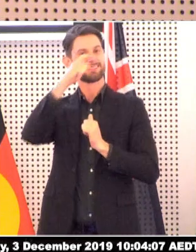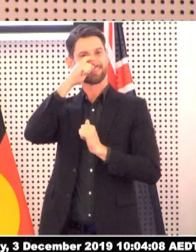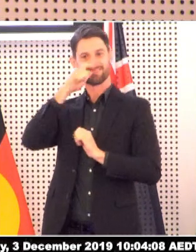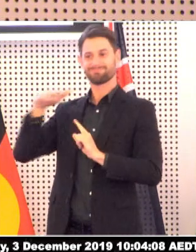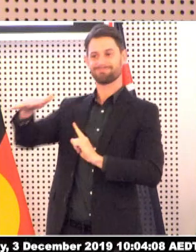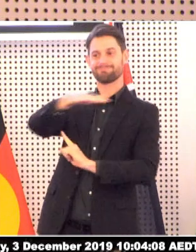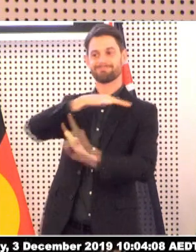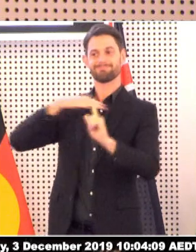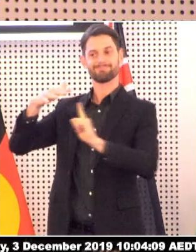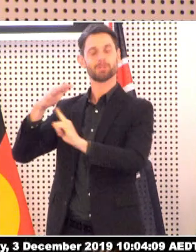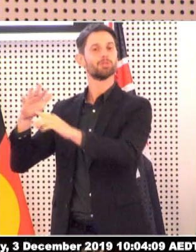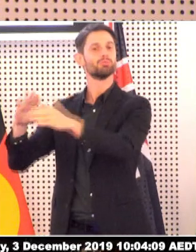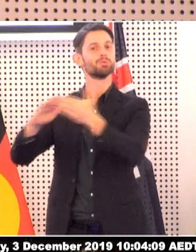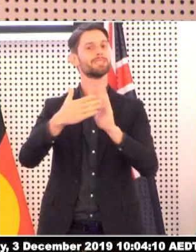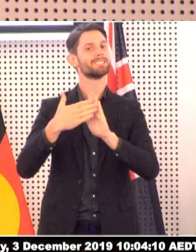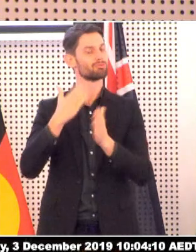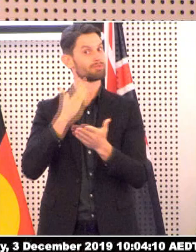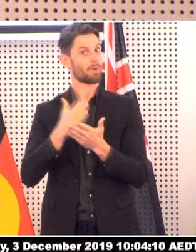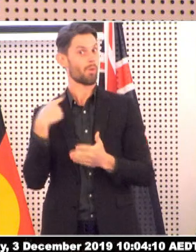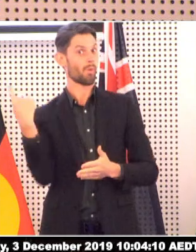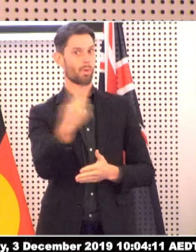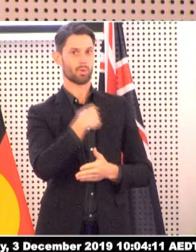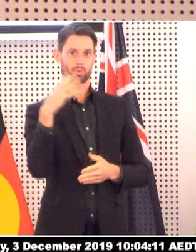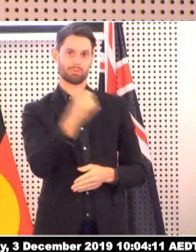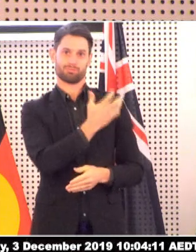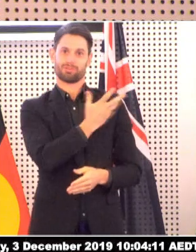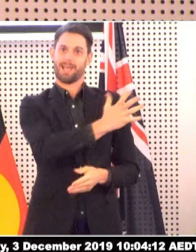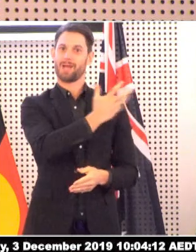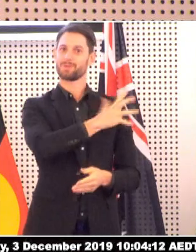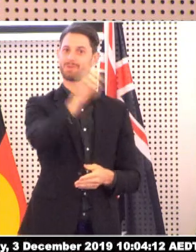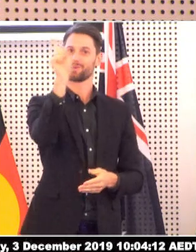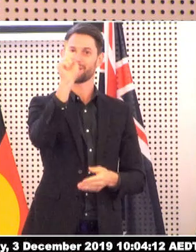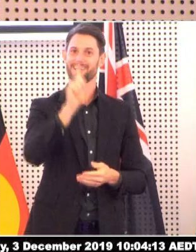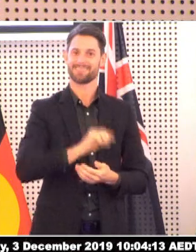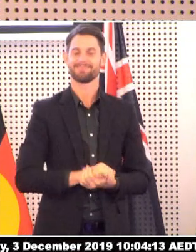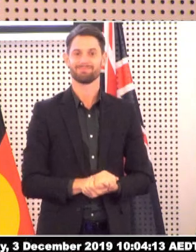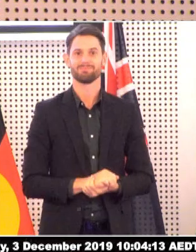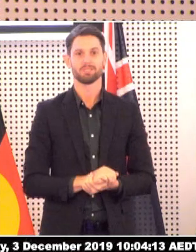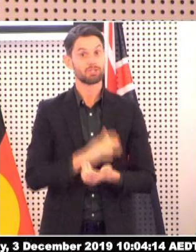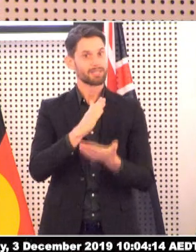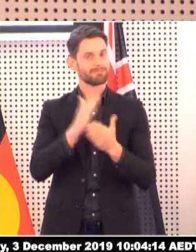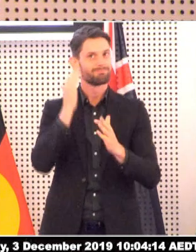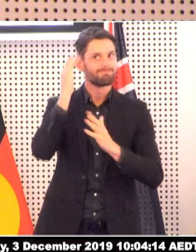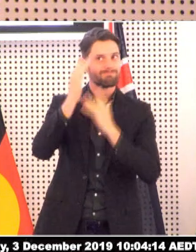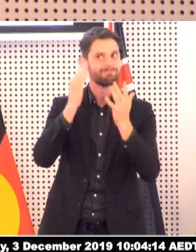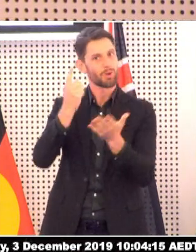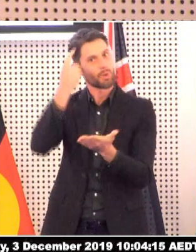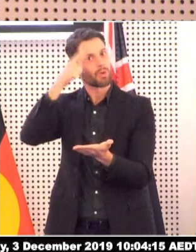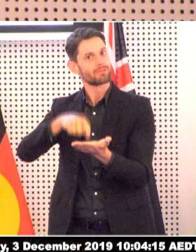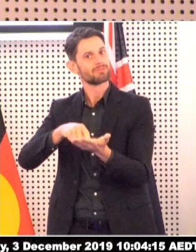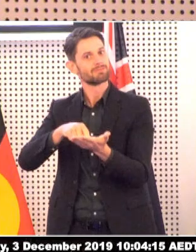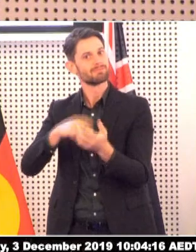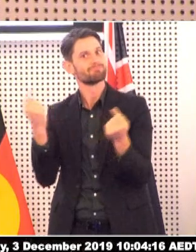This is a day to be proud, to acknowledge our achievements as a community and as